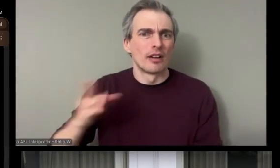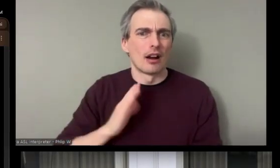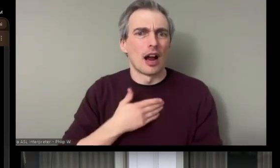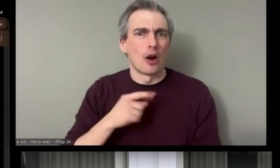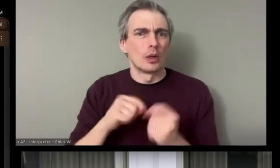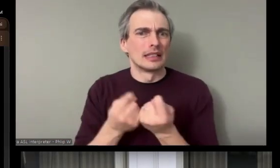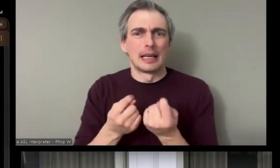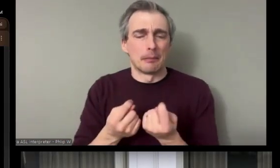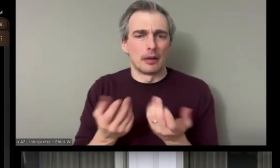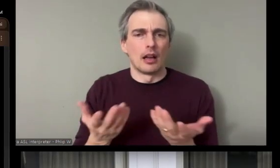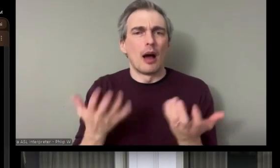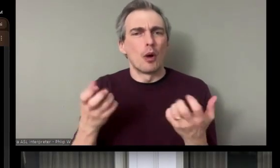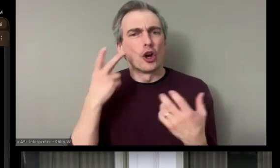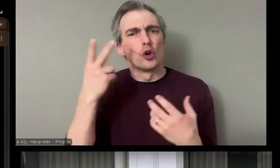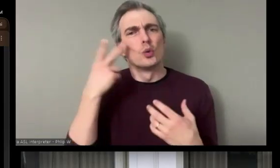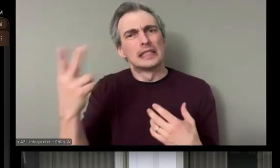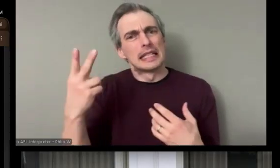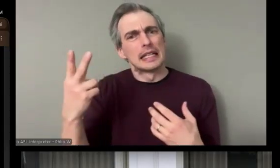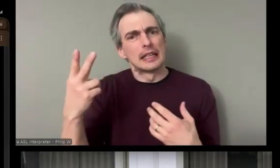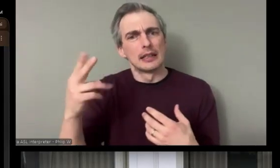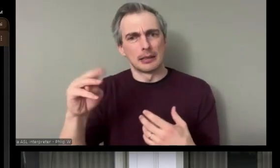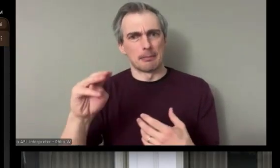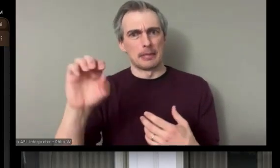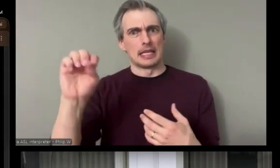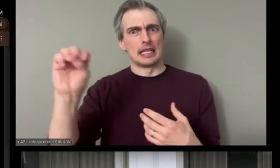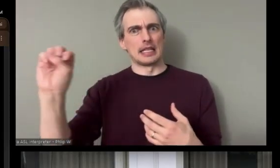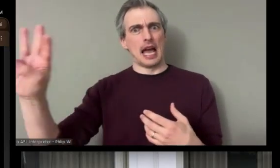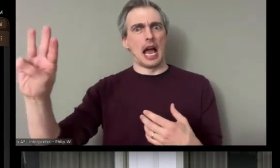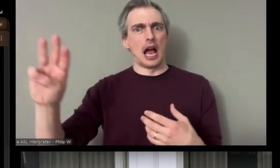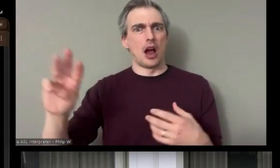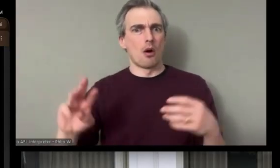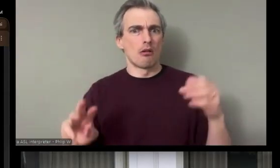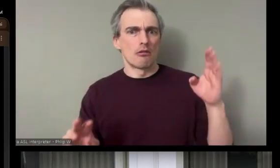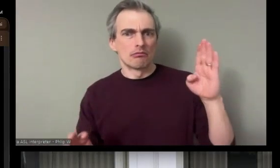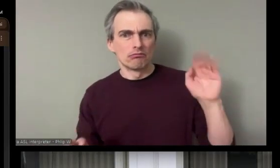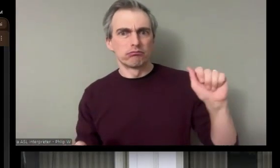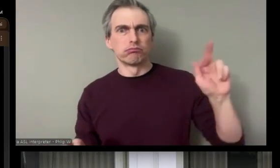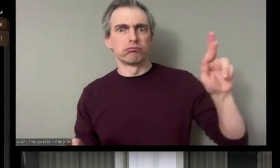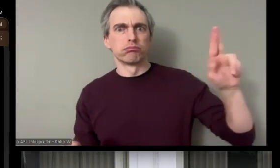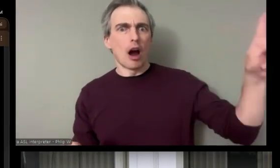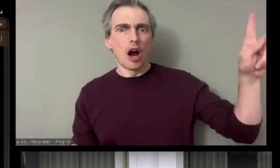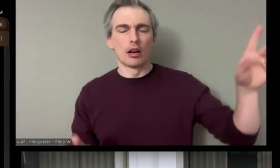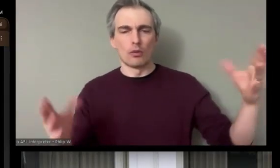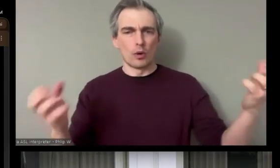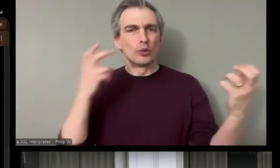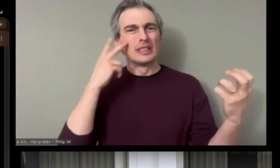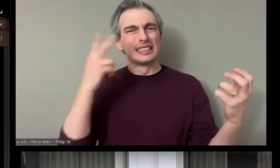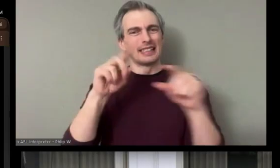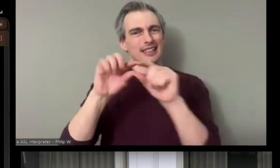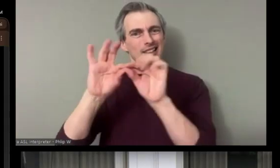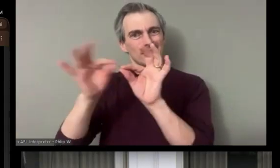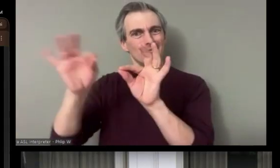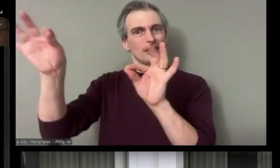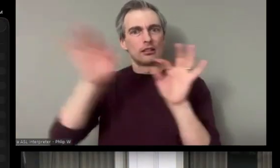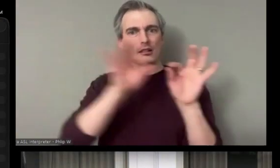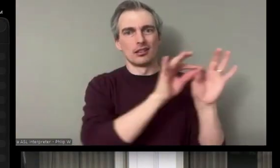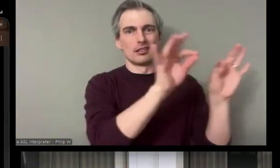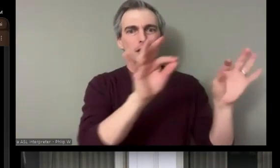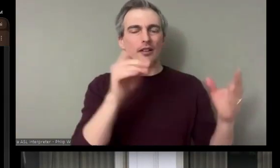So I would want that to be something I can add into this experience. And I think with that... I have talked enough.